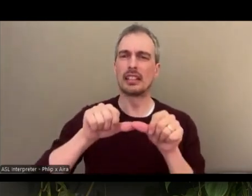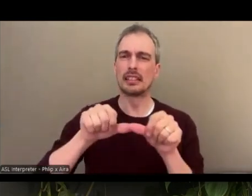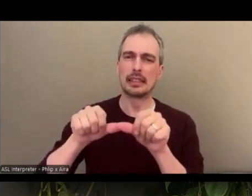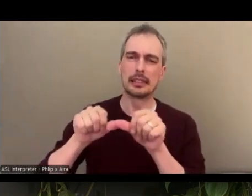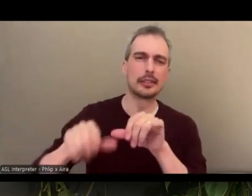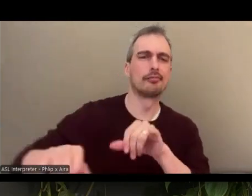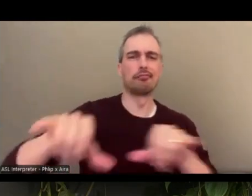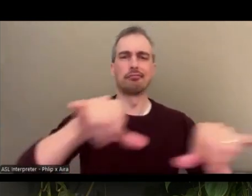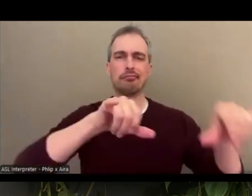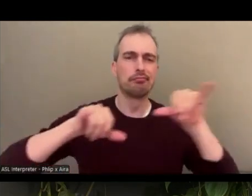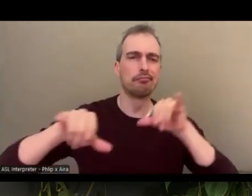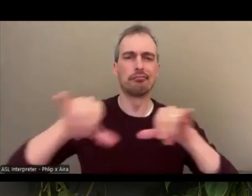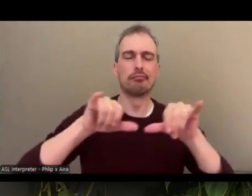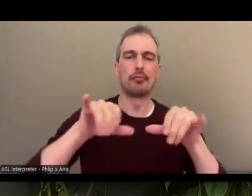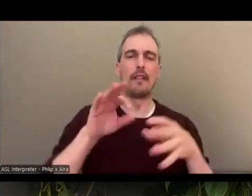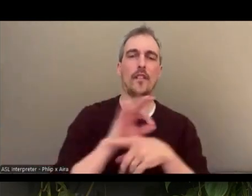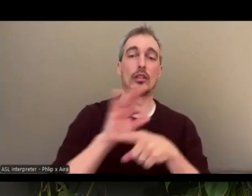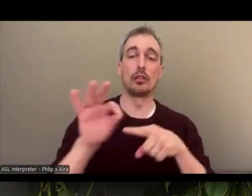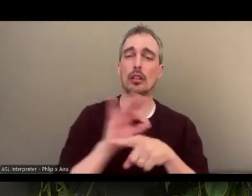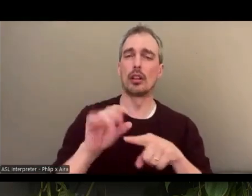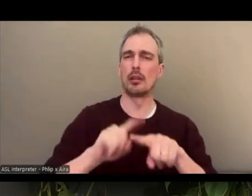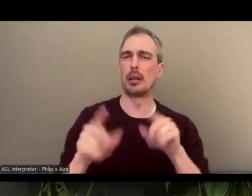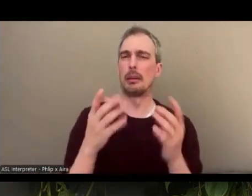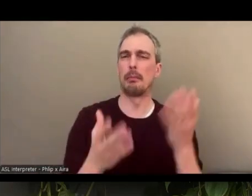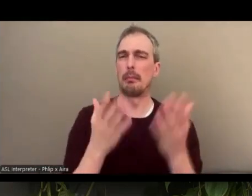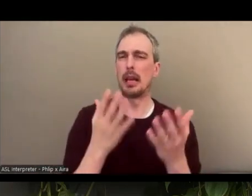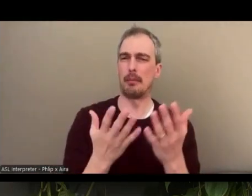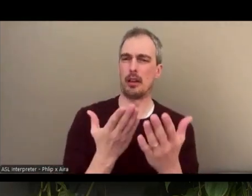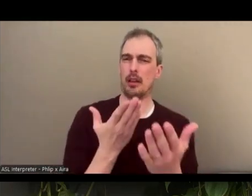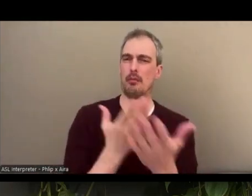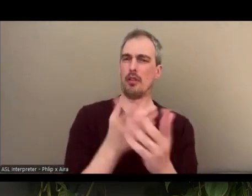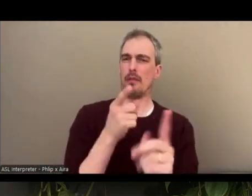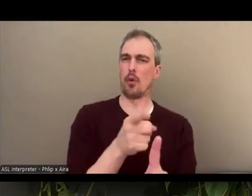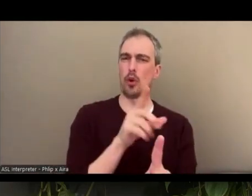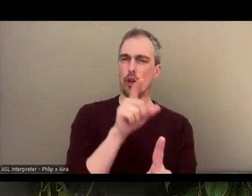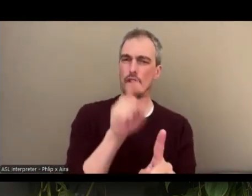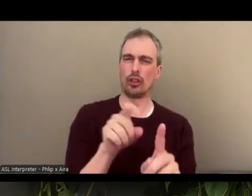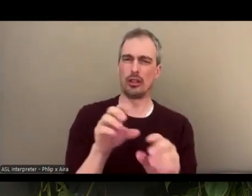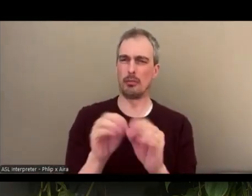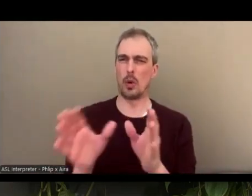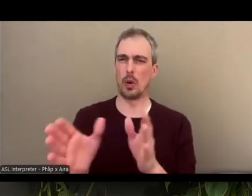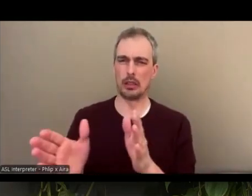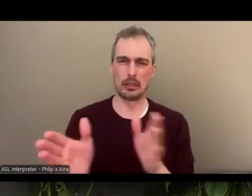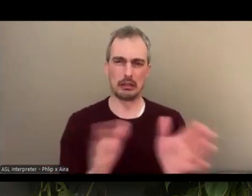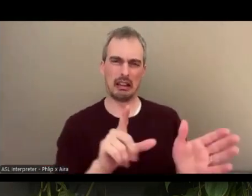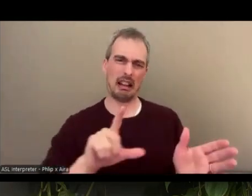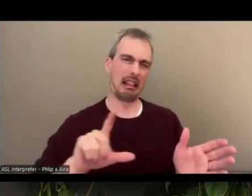But maybe this proof point should really involve shifting well left of the development phase into the UX research design.